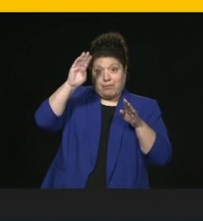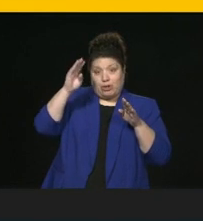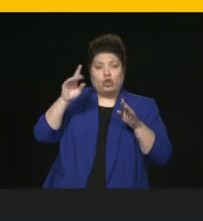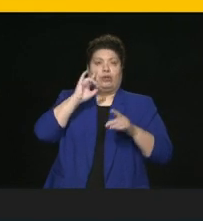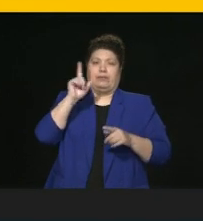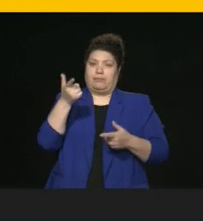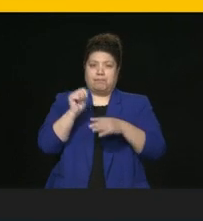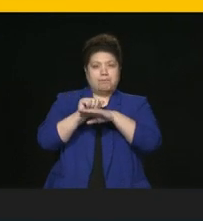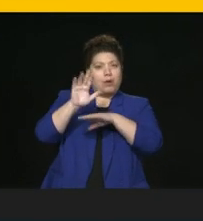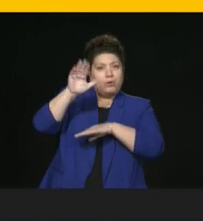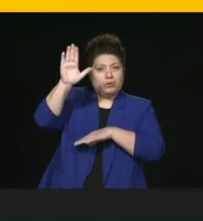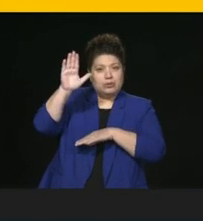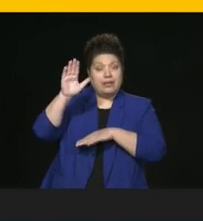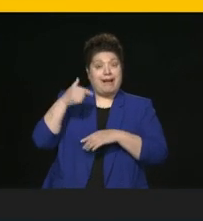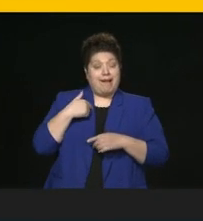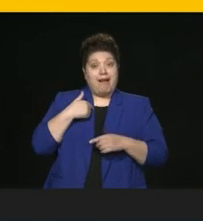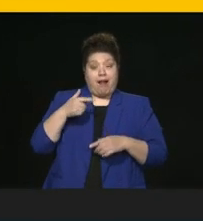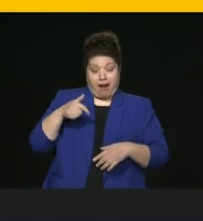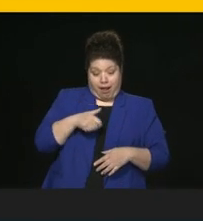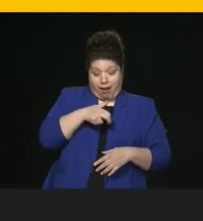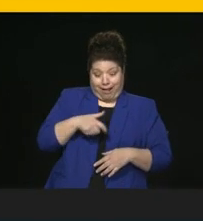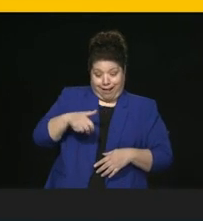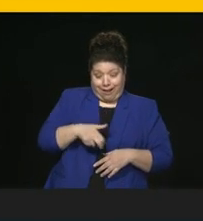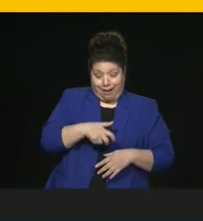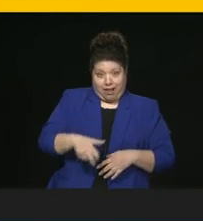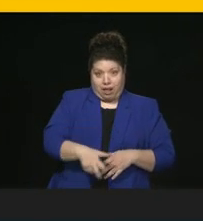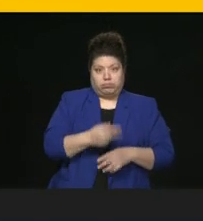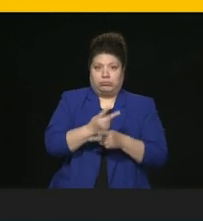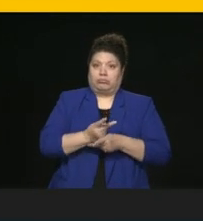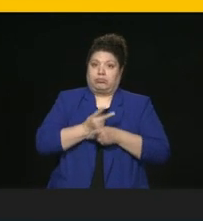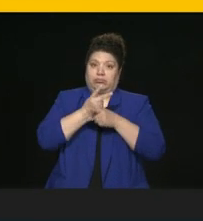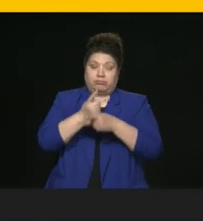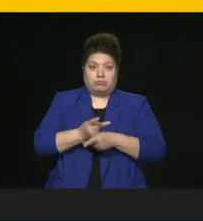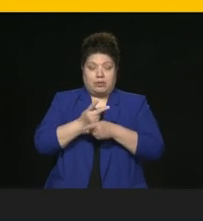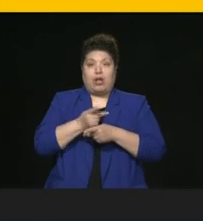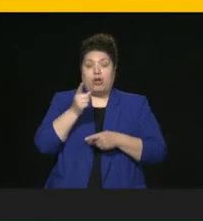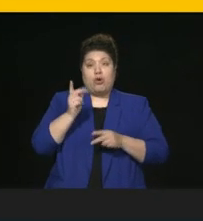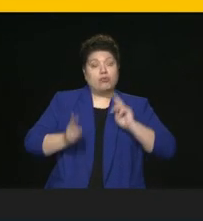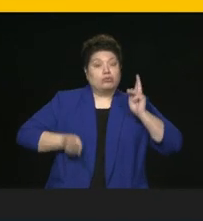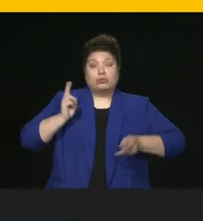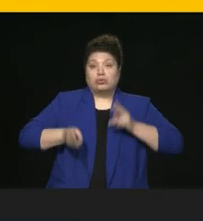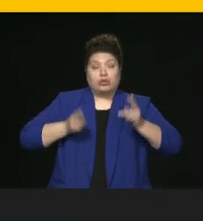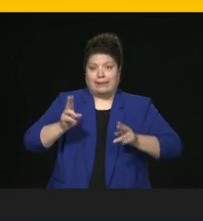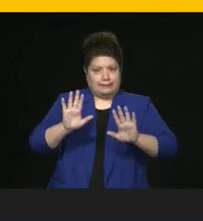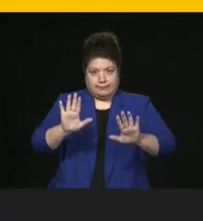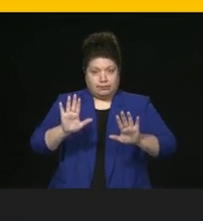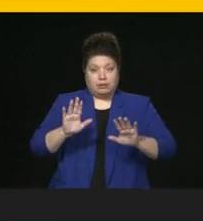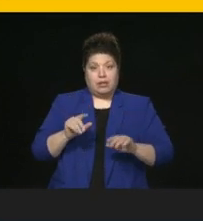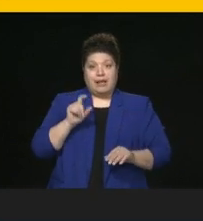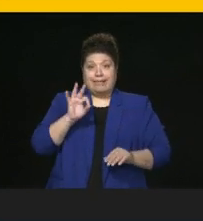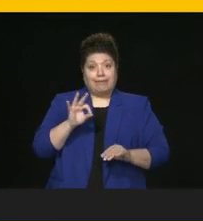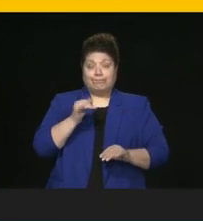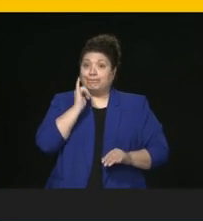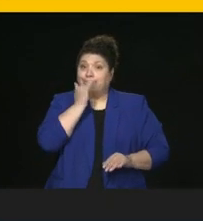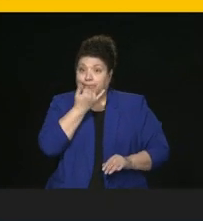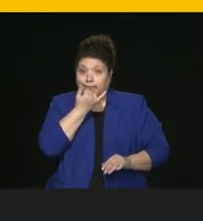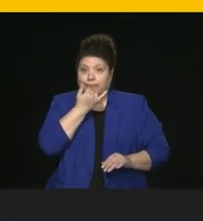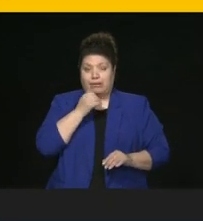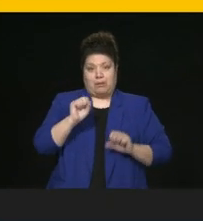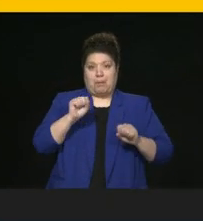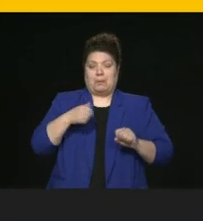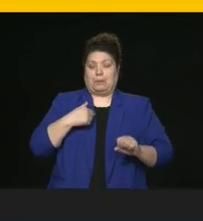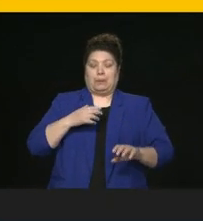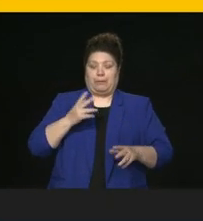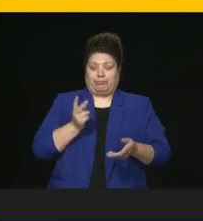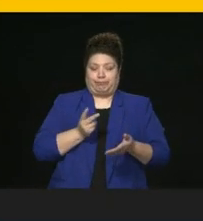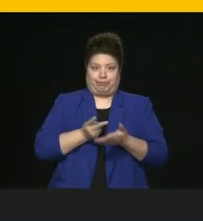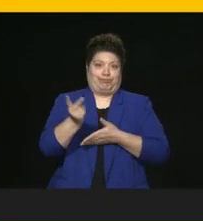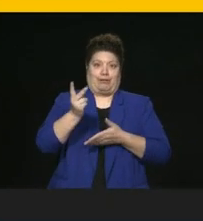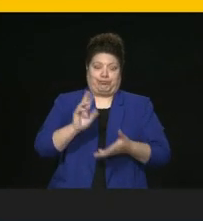CURVE WILL BE LIKE MAKING OUR